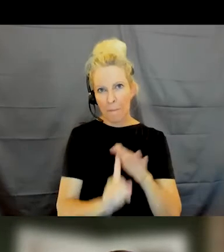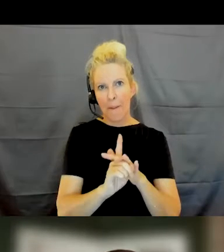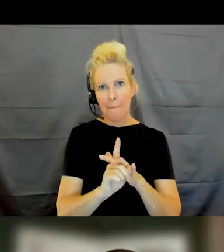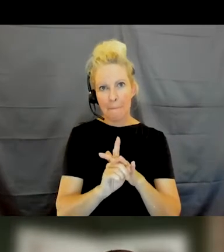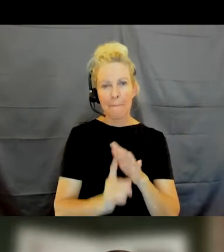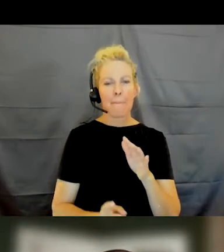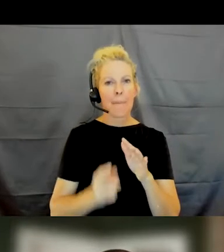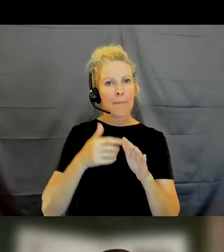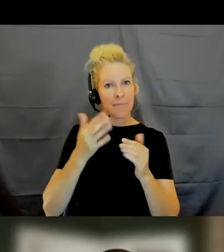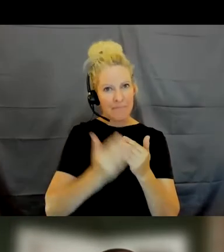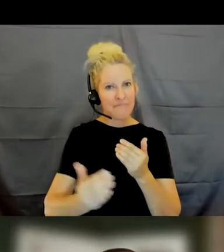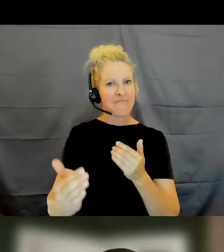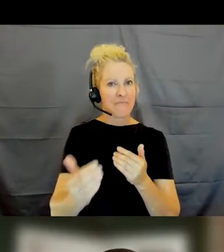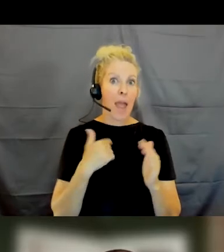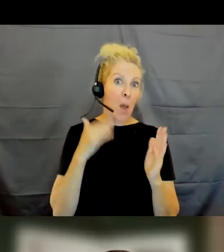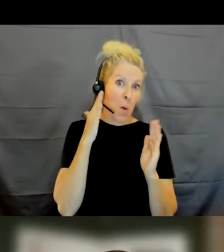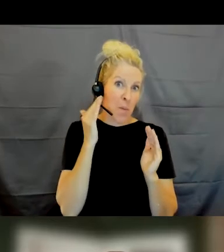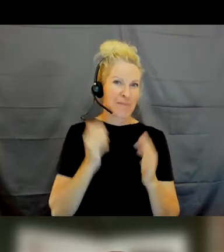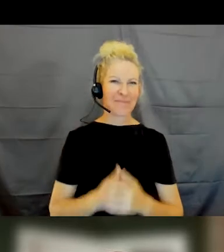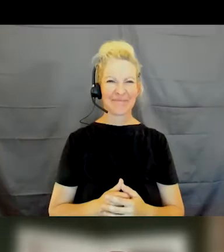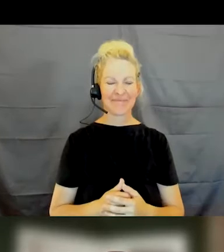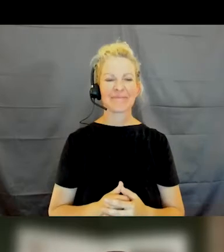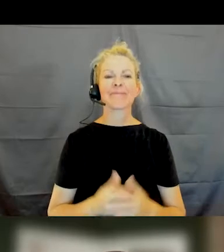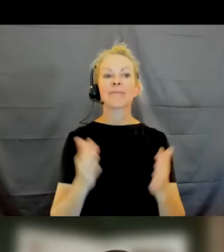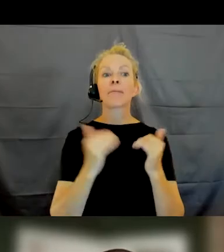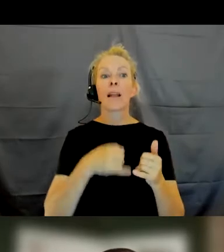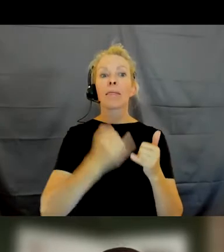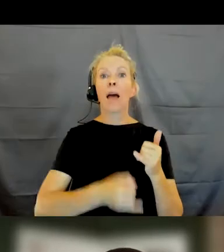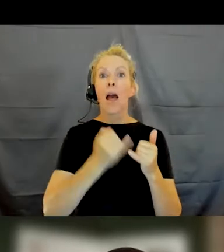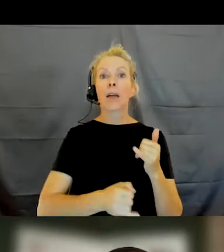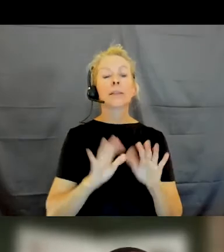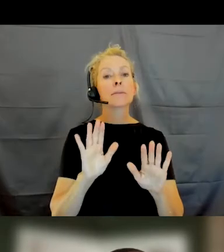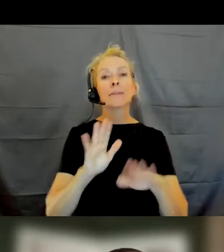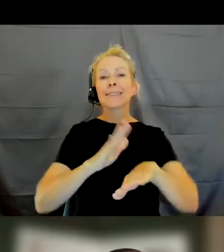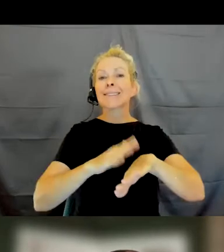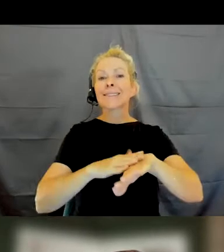experience. I am hopeful, anyway. Transparency, I have way too many slides. I got excited about this